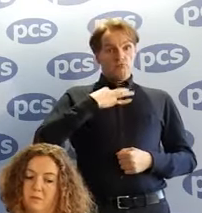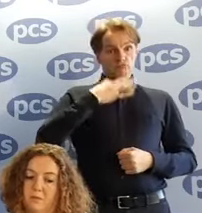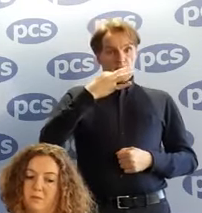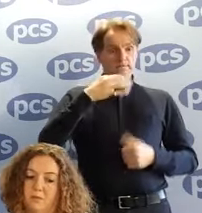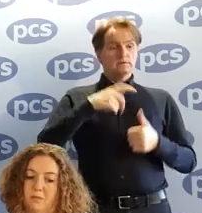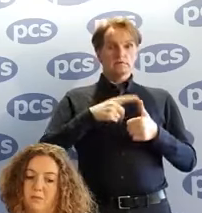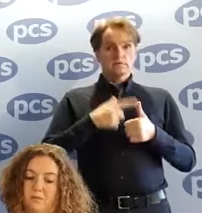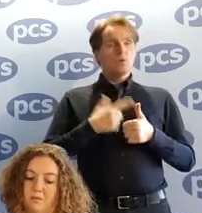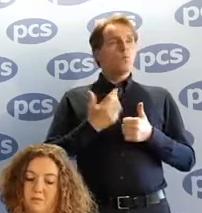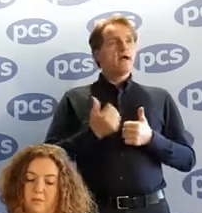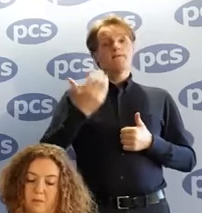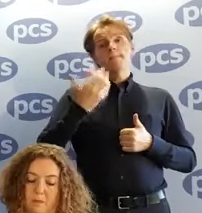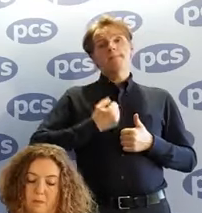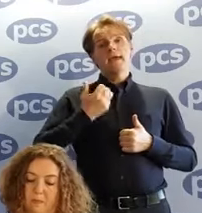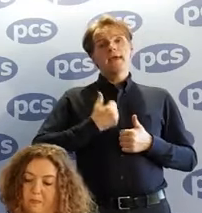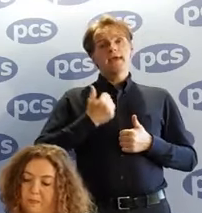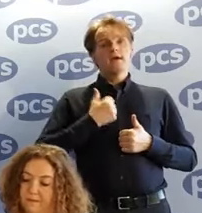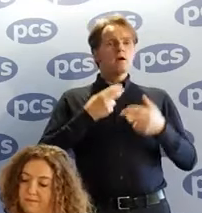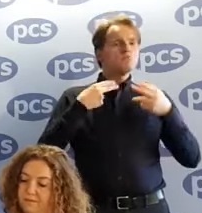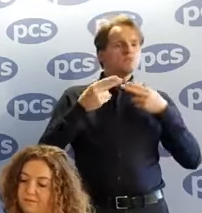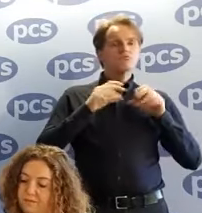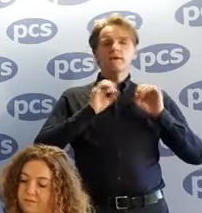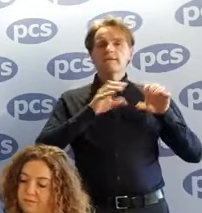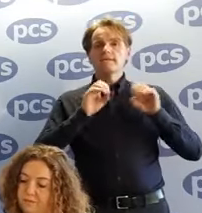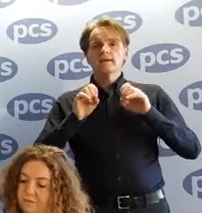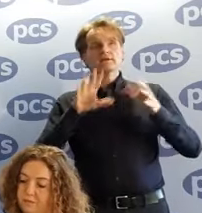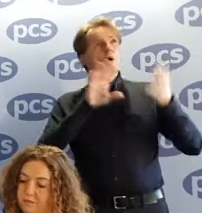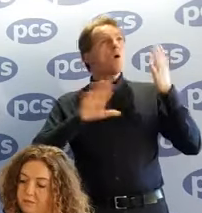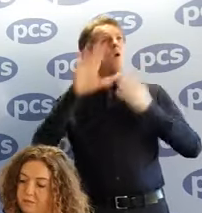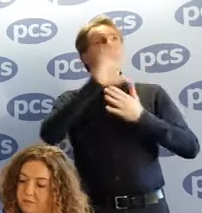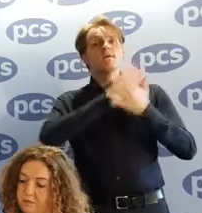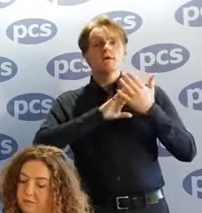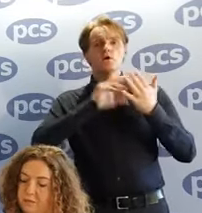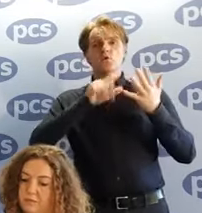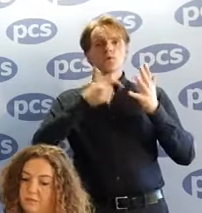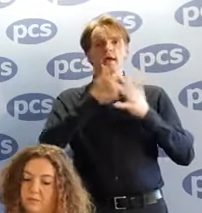briefings around the country, we are urging our branches to get members